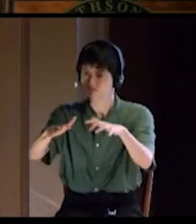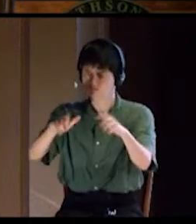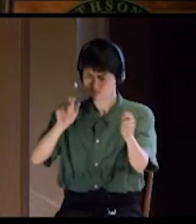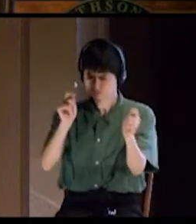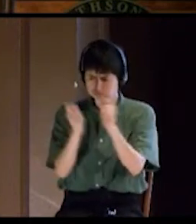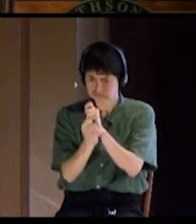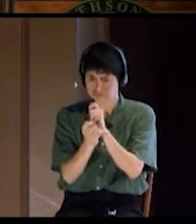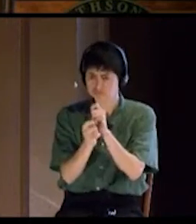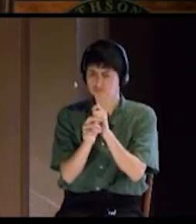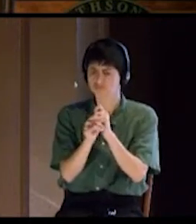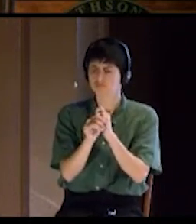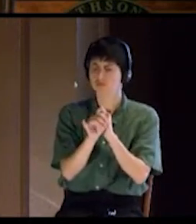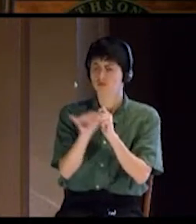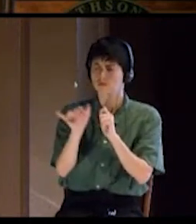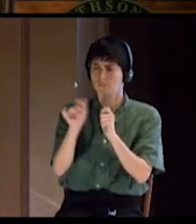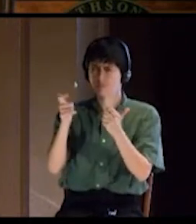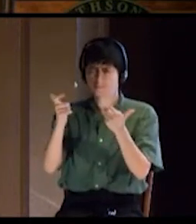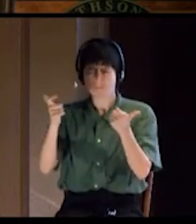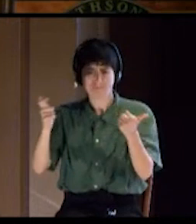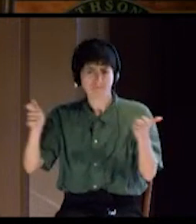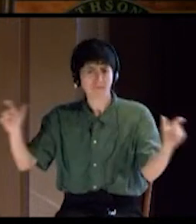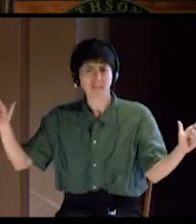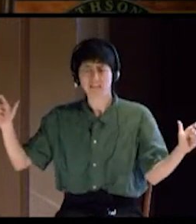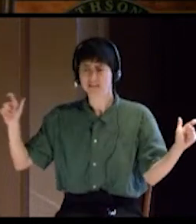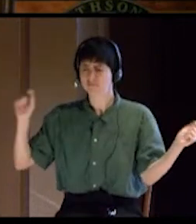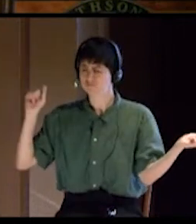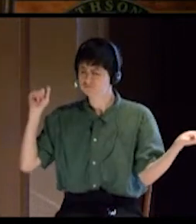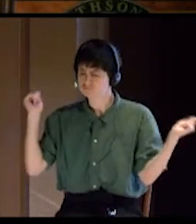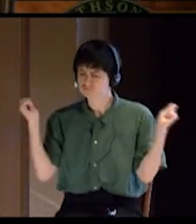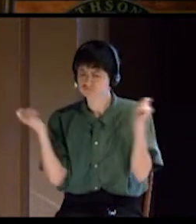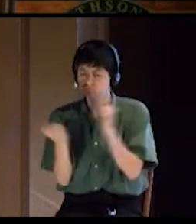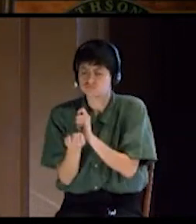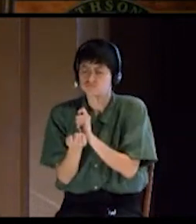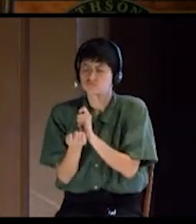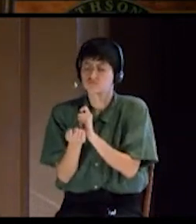and then you get a lot of change in their presumed prey species, which are marine mammals.